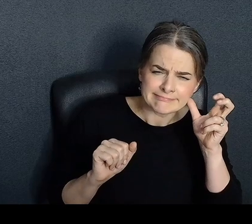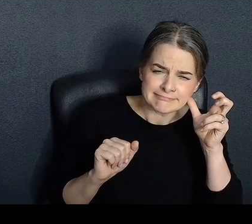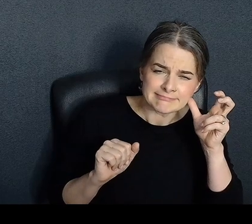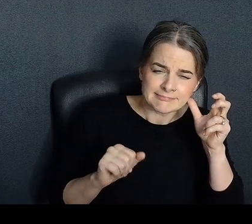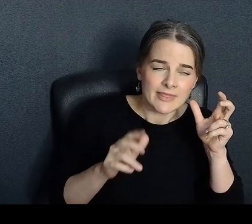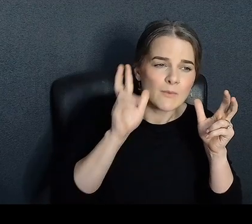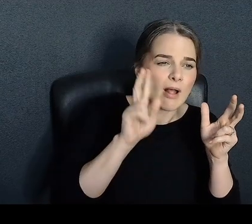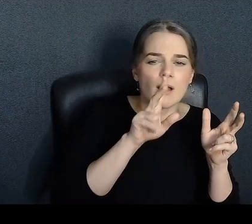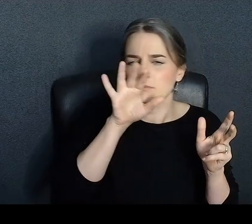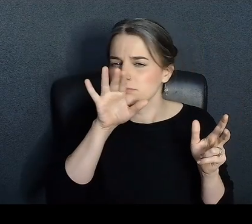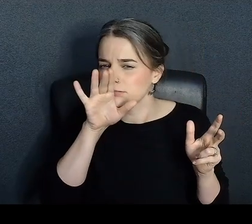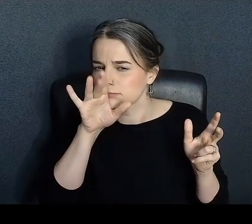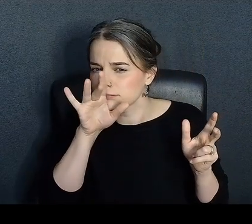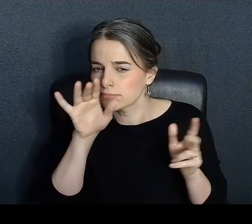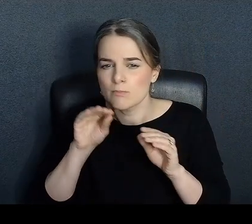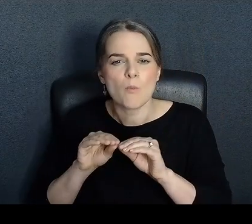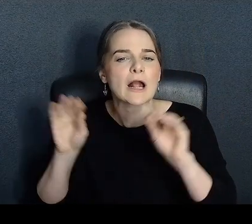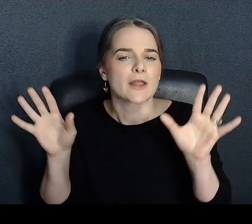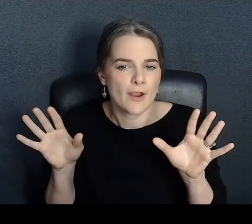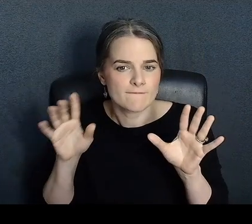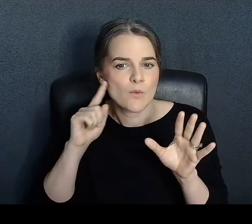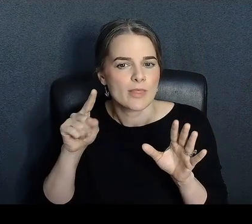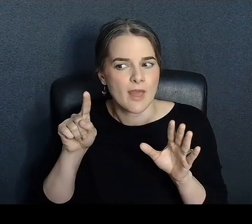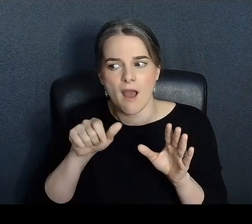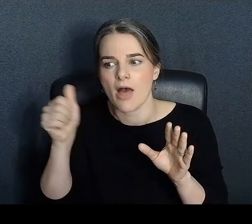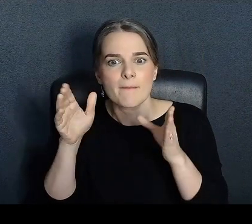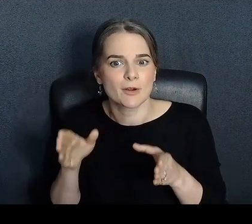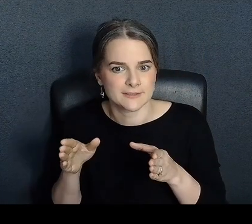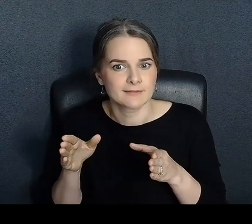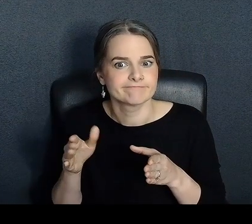Video V-- sorry, Video Relay Services, VRS,